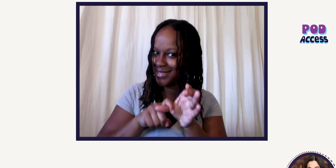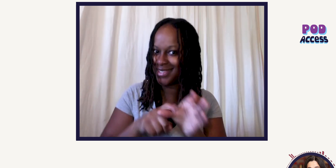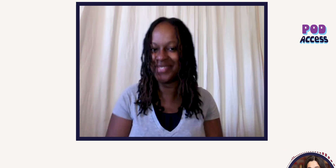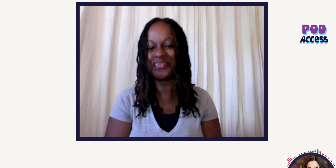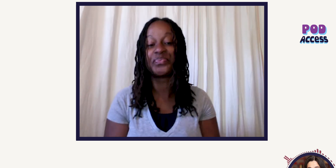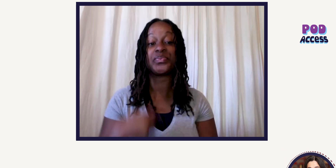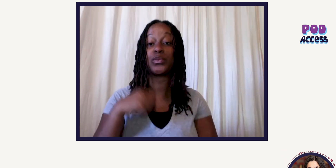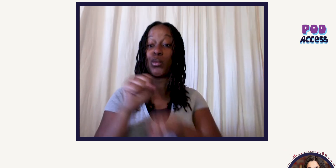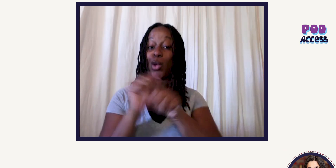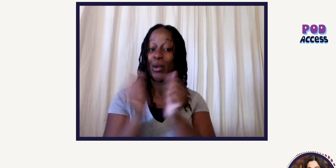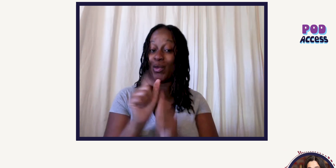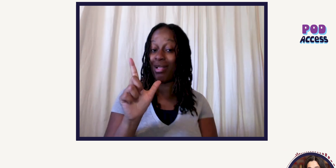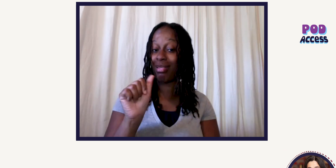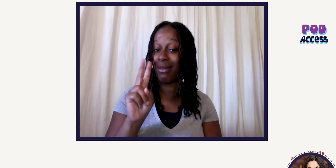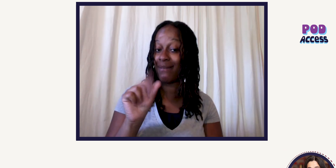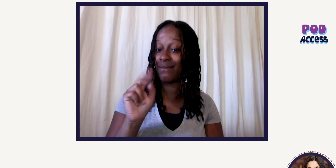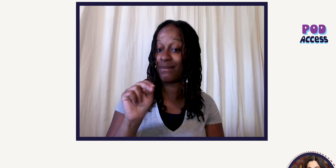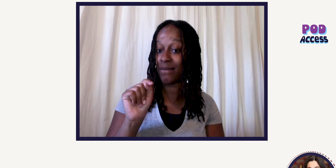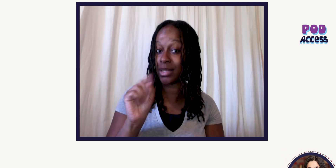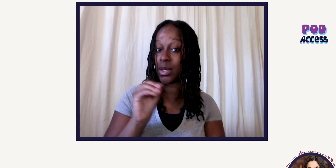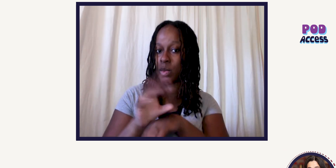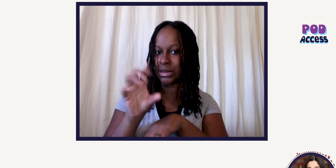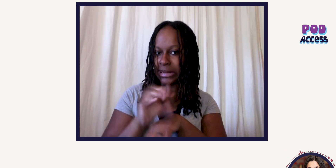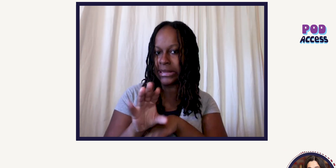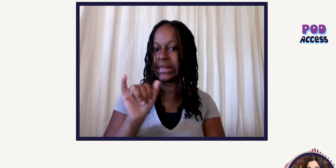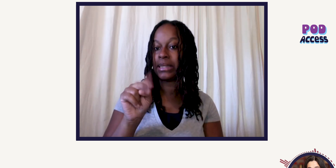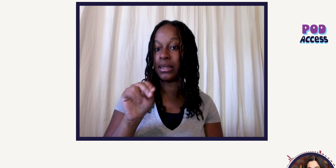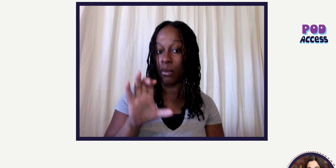I work with LaVant Consulting, Inc., and my title